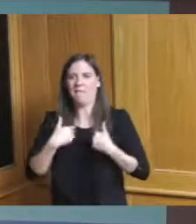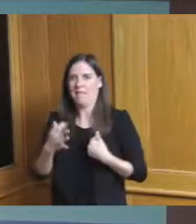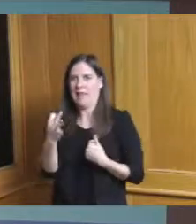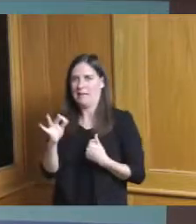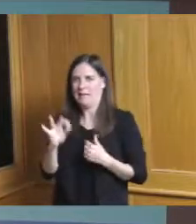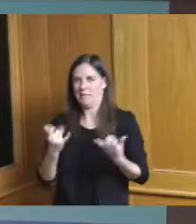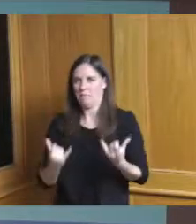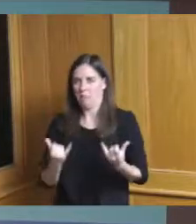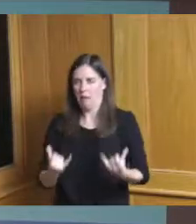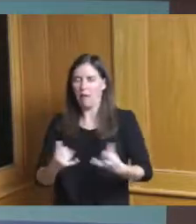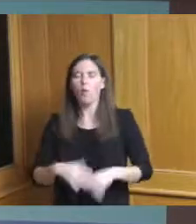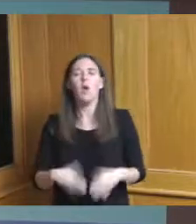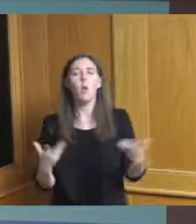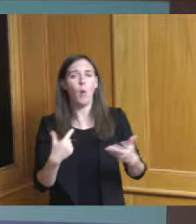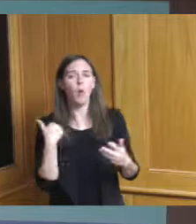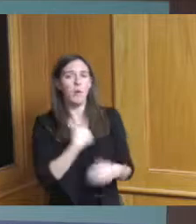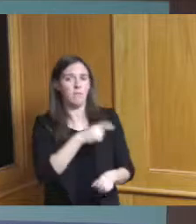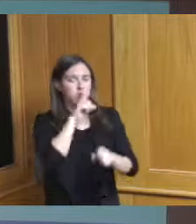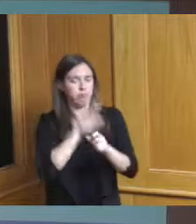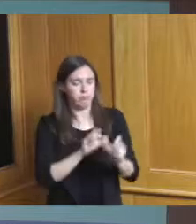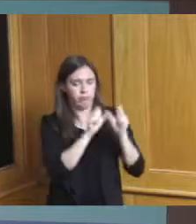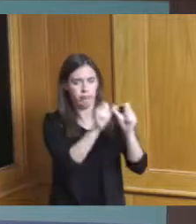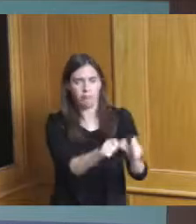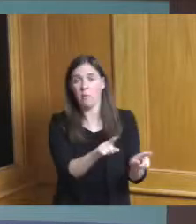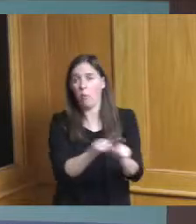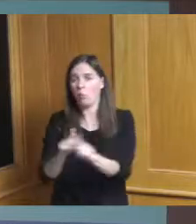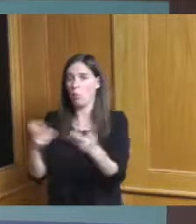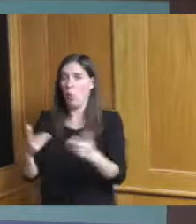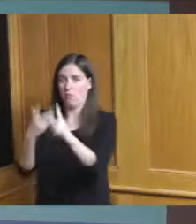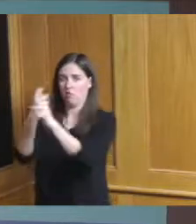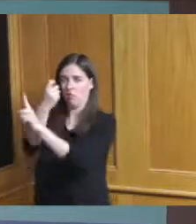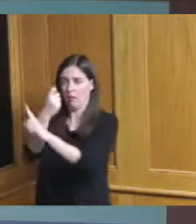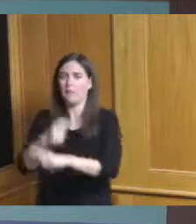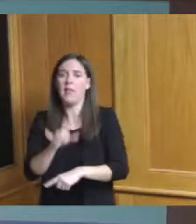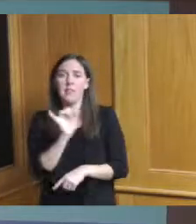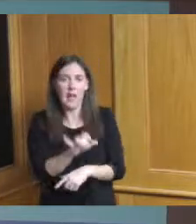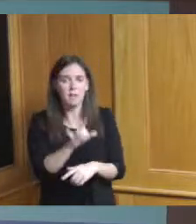and then the ones that were achieved so for both real property and personal property and employment